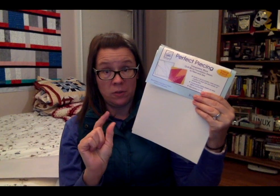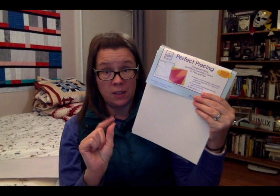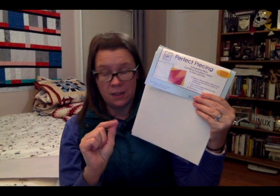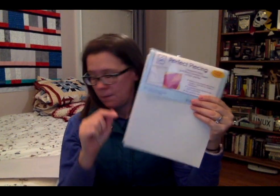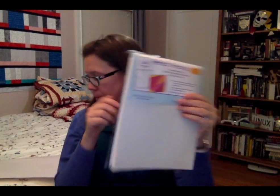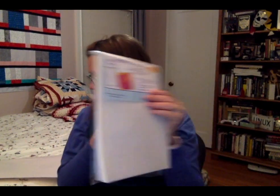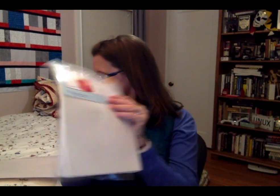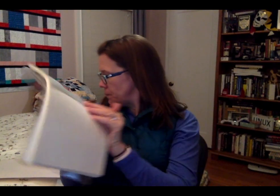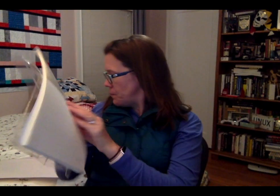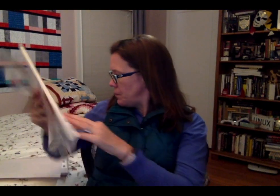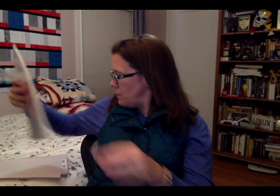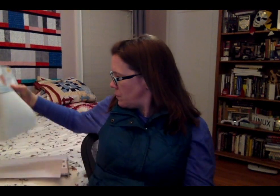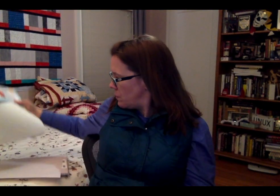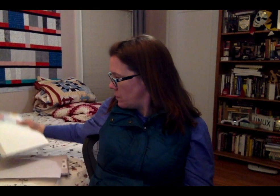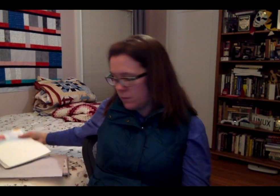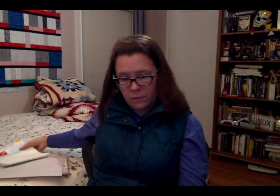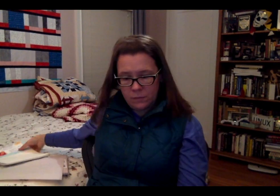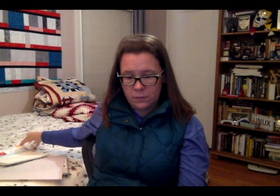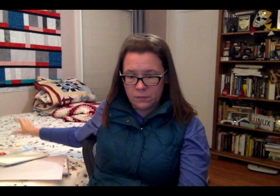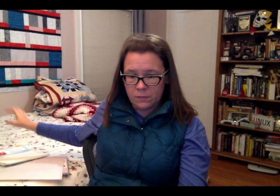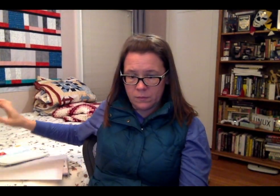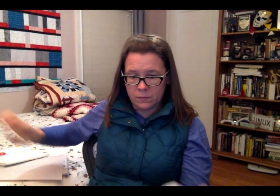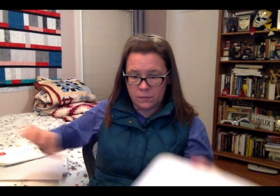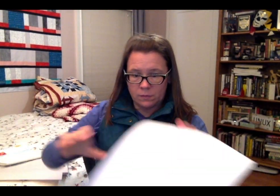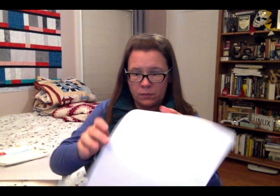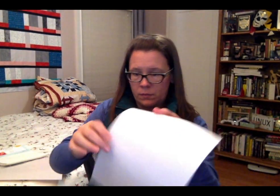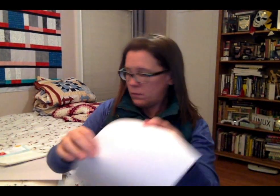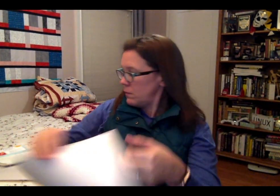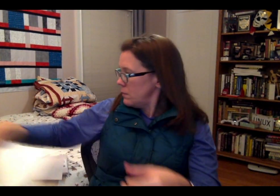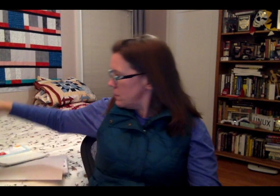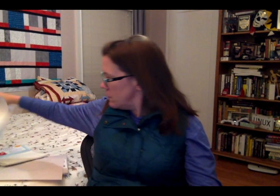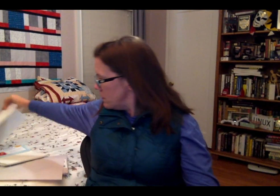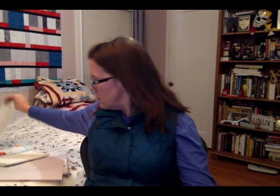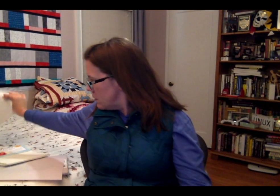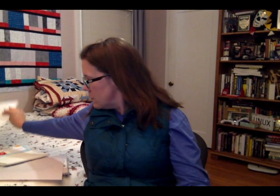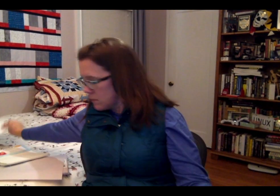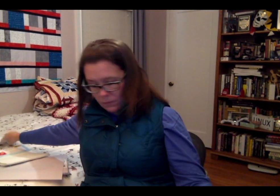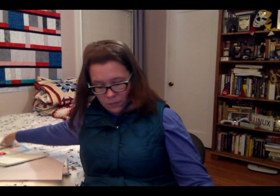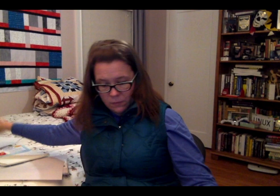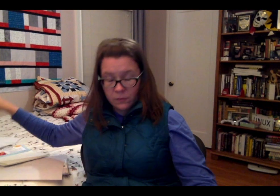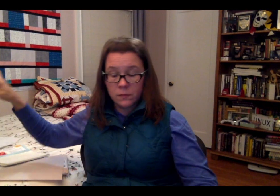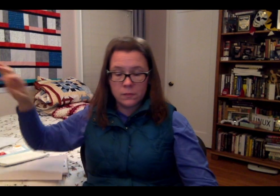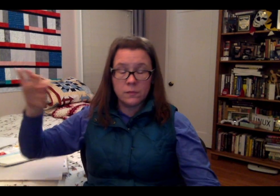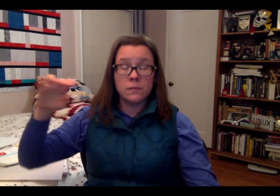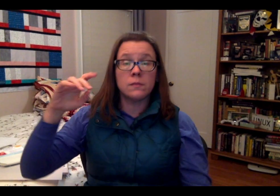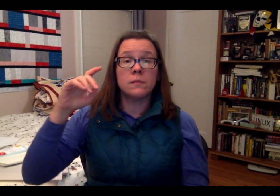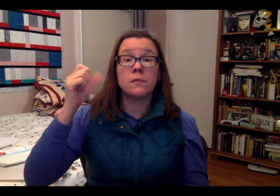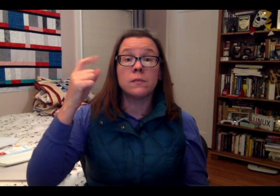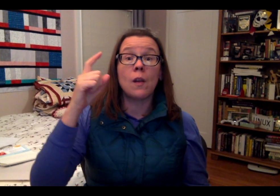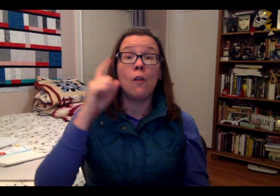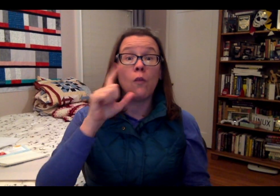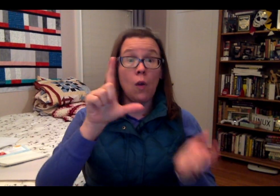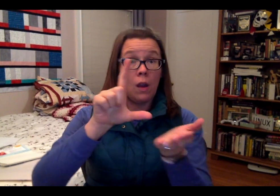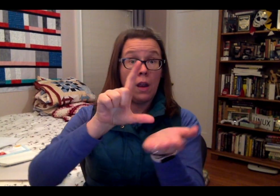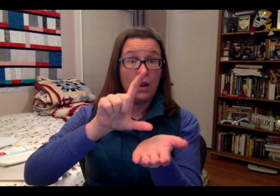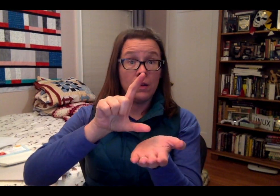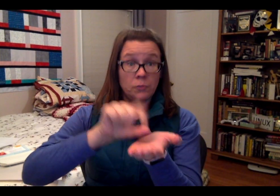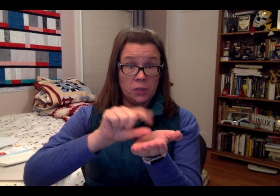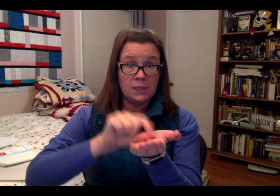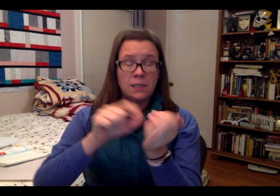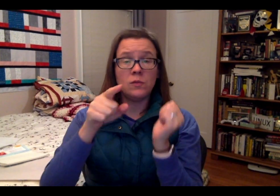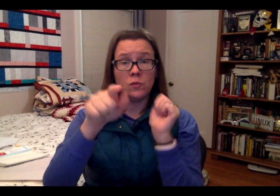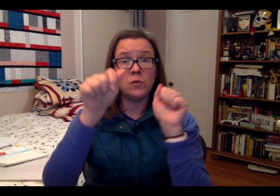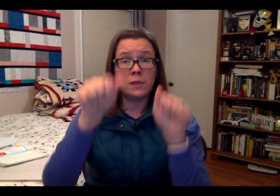And today for my sample, I'll be using the June Taylor's Perfect Piecing Paper to print